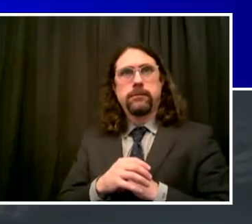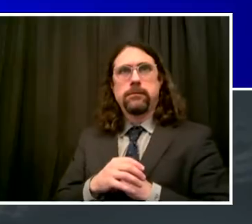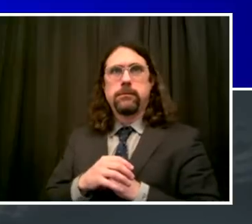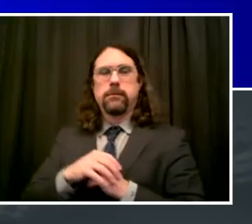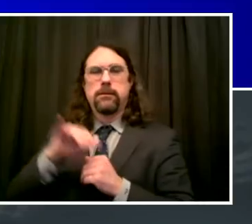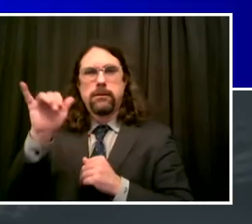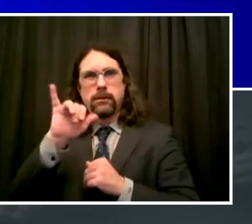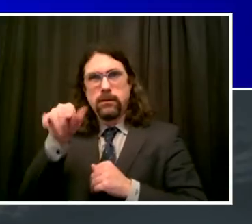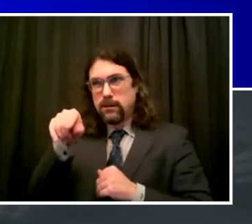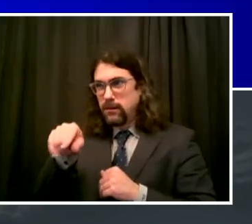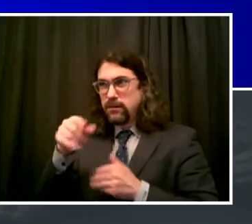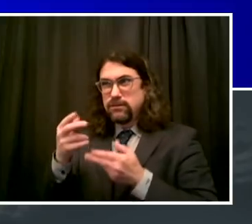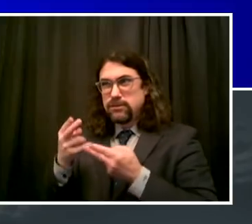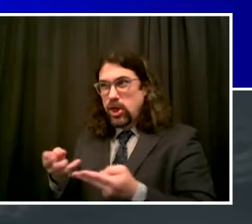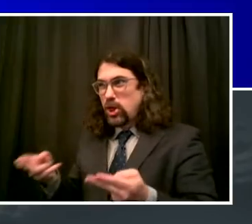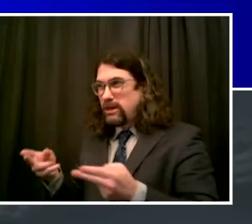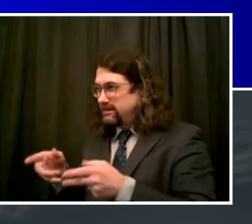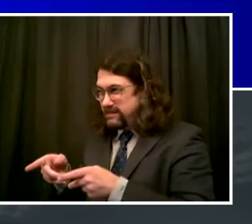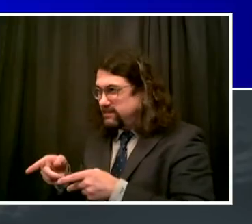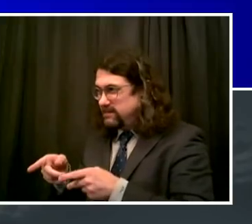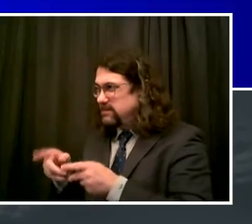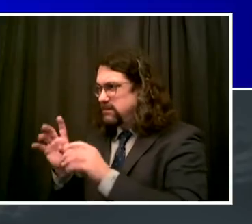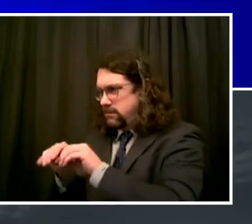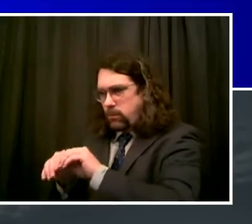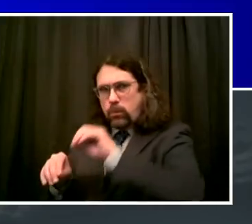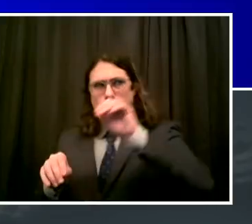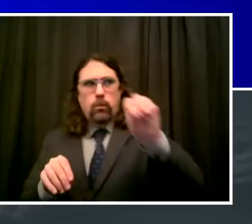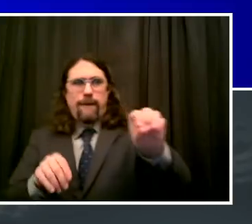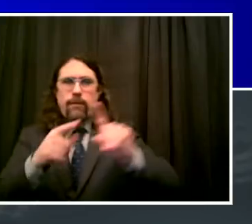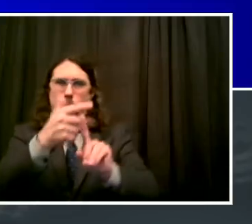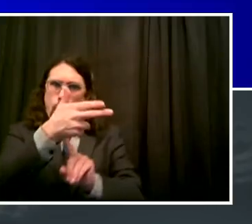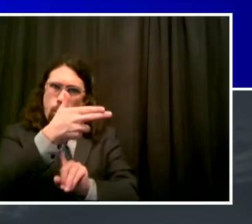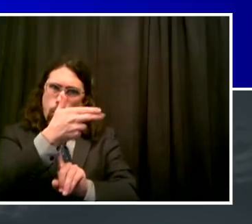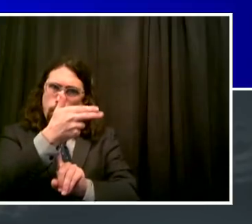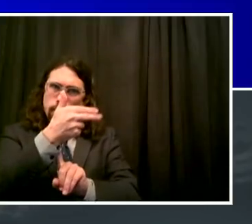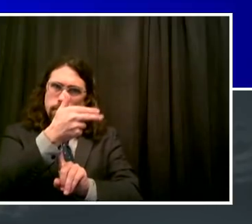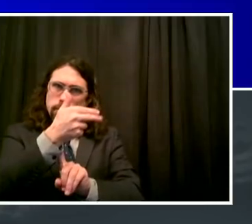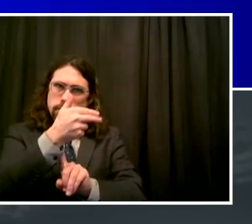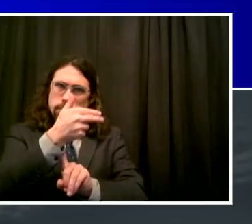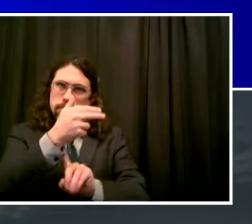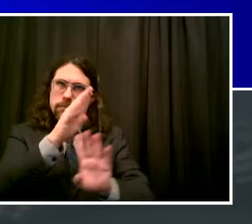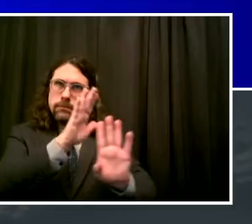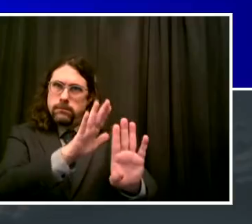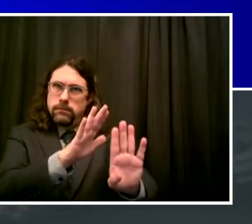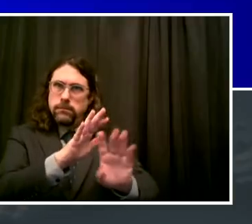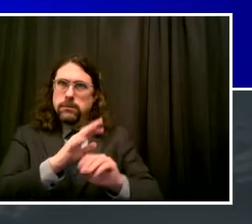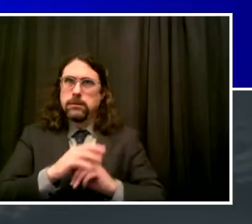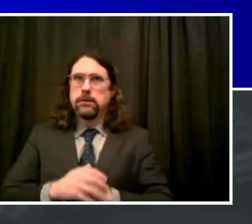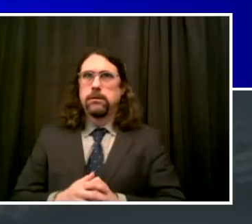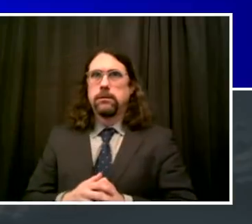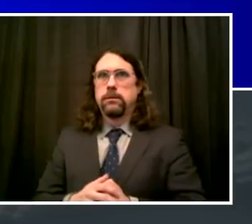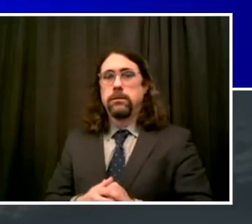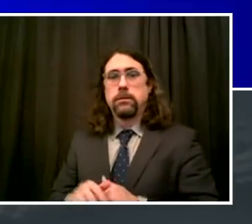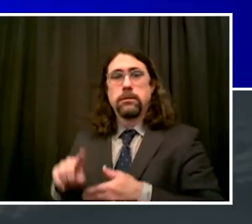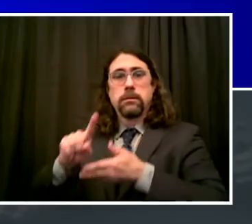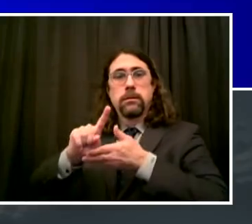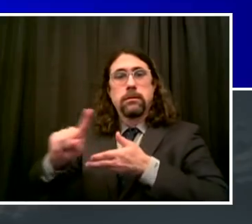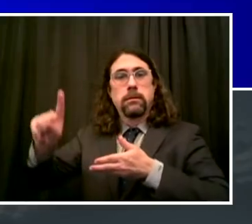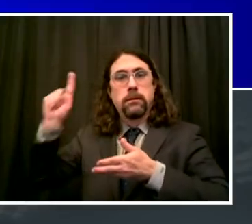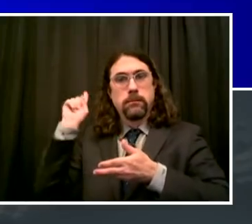SETTIS NGTO KEEP OPENING UP THE SHELTERS DAN KEEP MAKING SUREE W CAN DO PROP